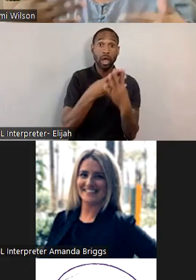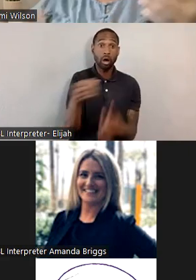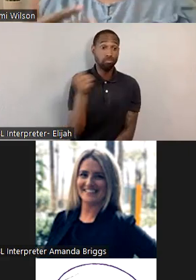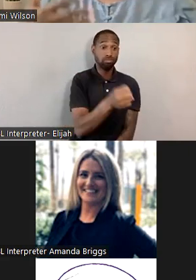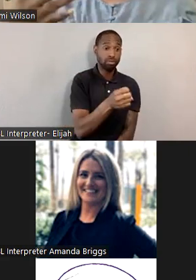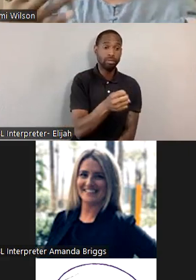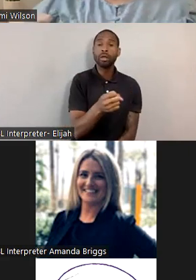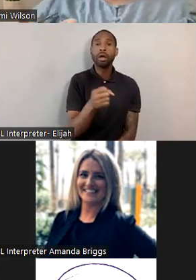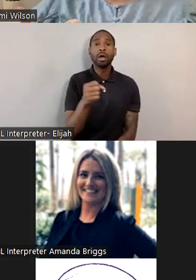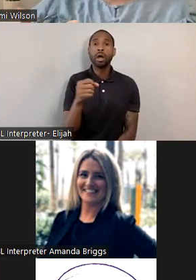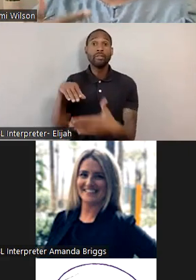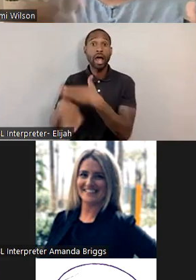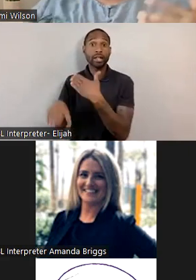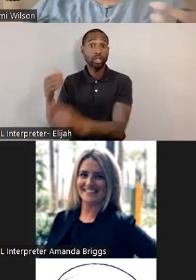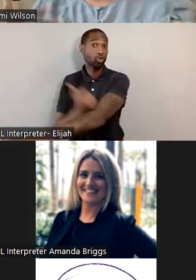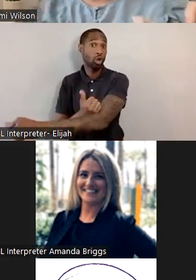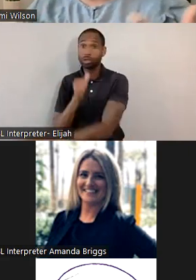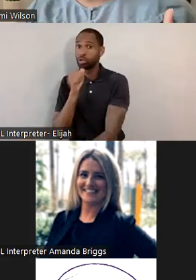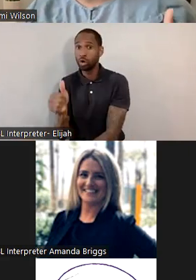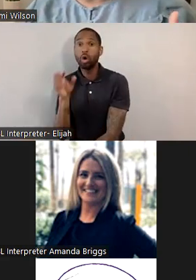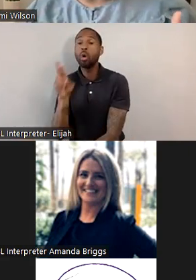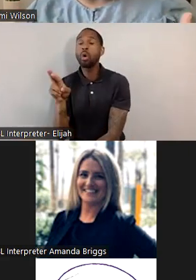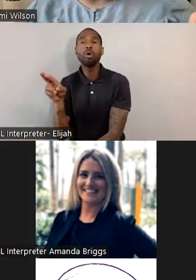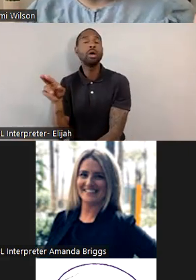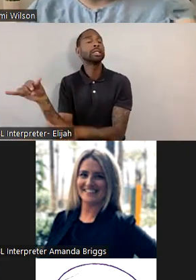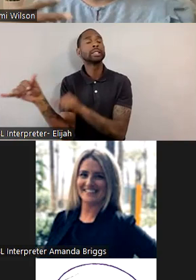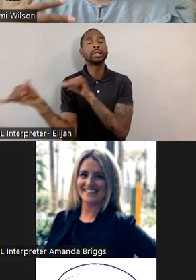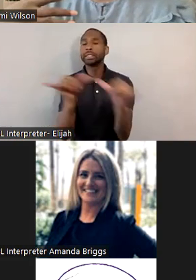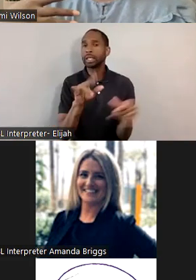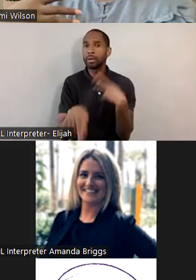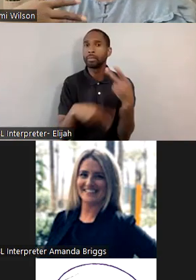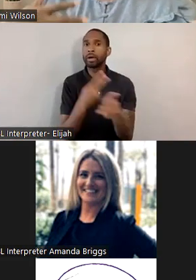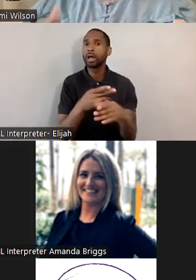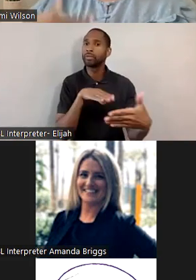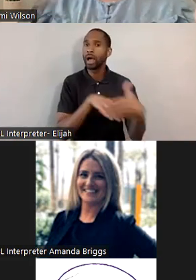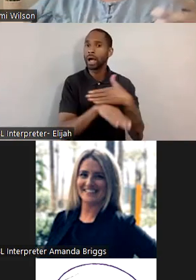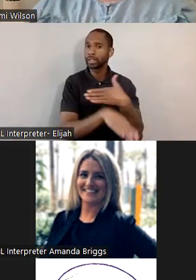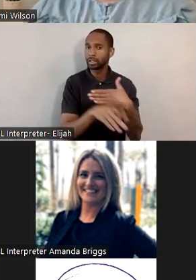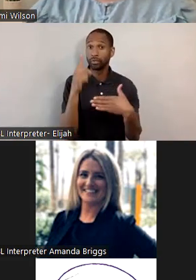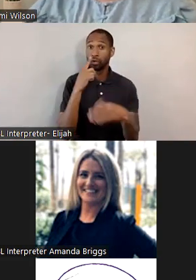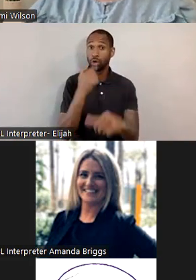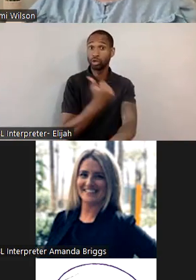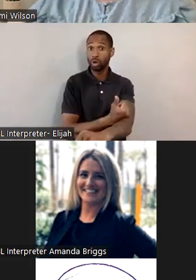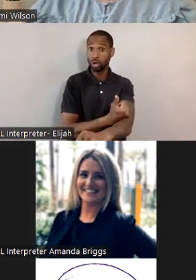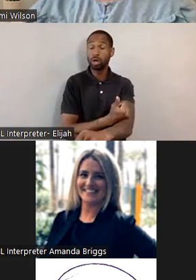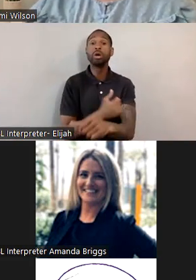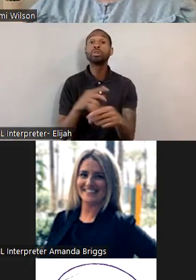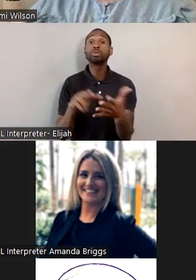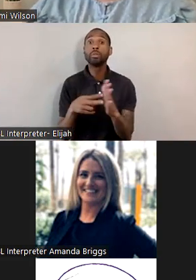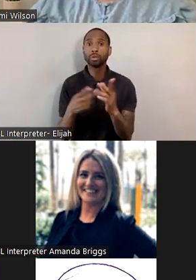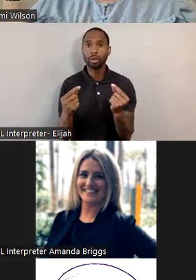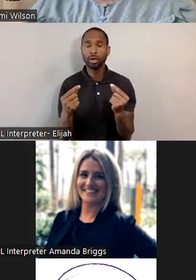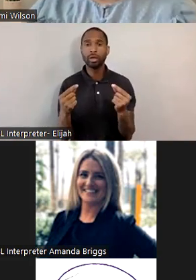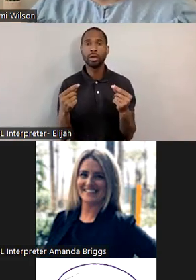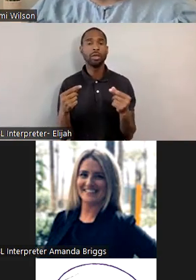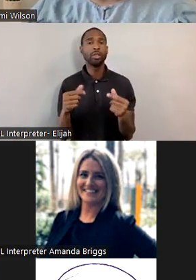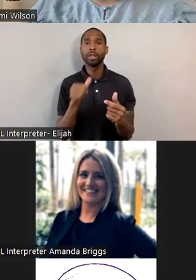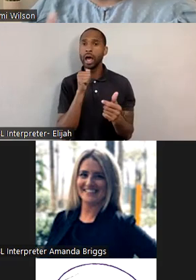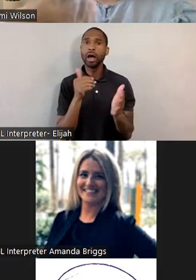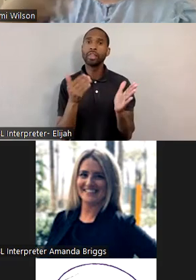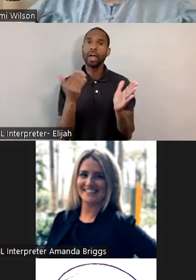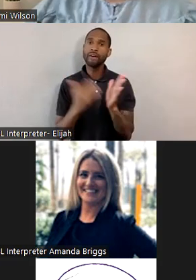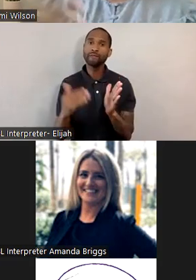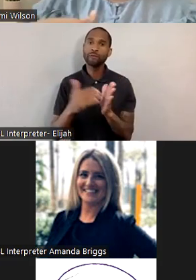no one has access or the same level of access, and therefore the same frequency of use that